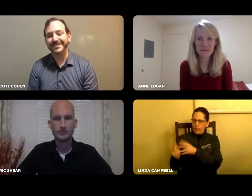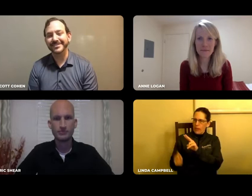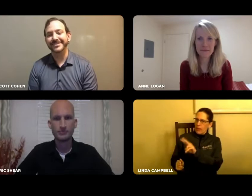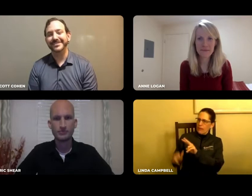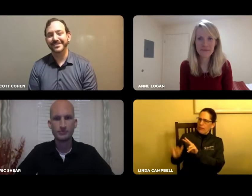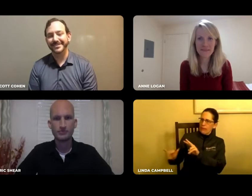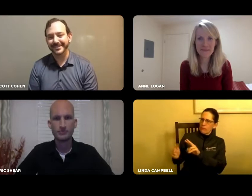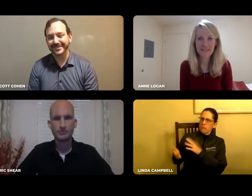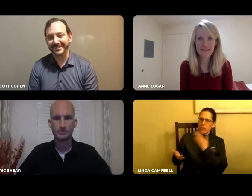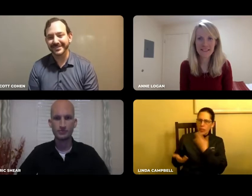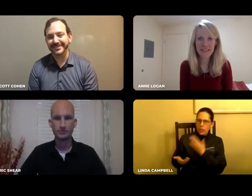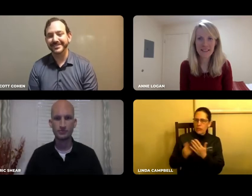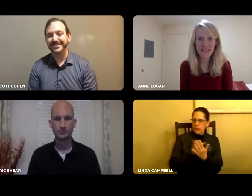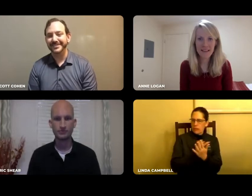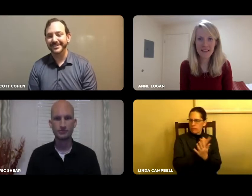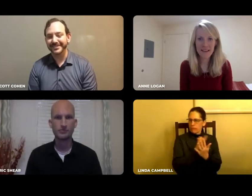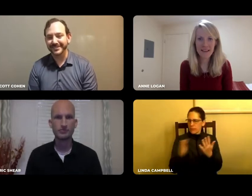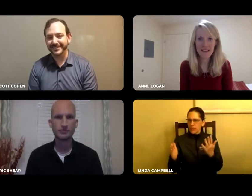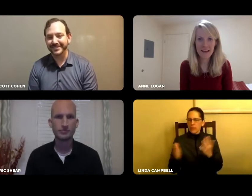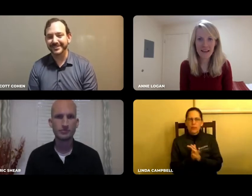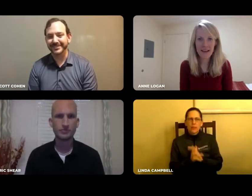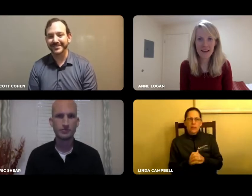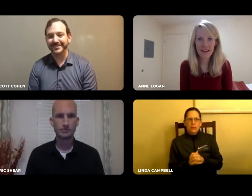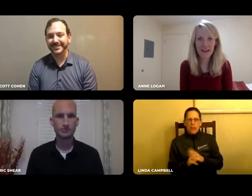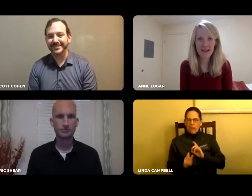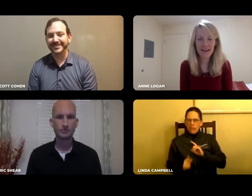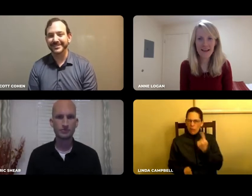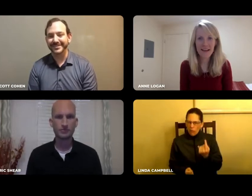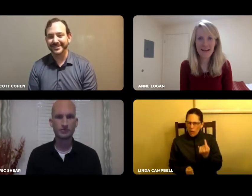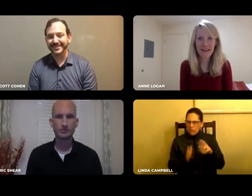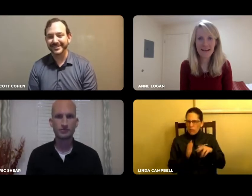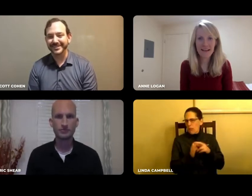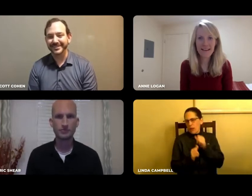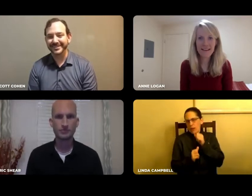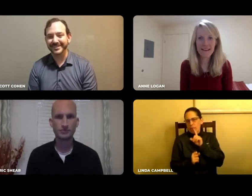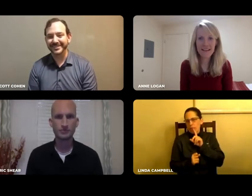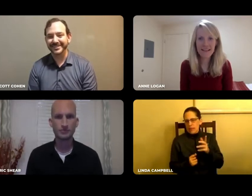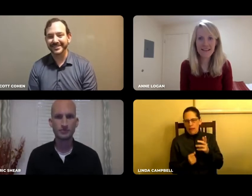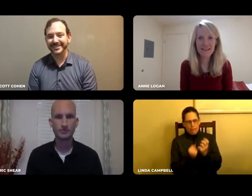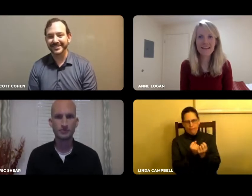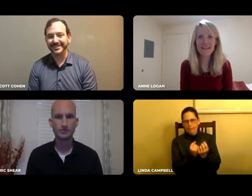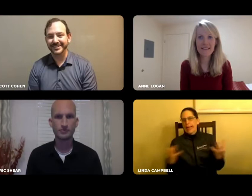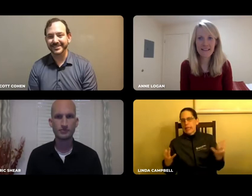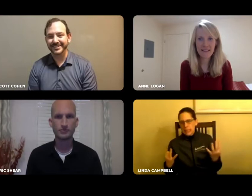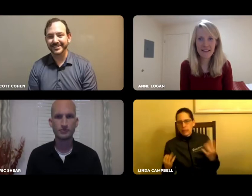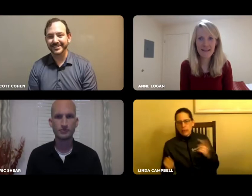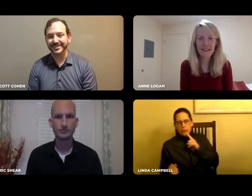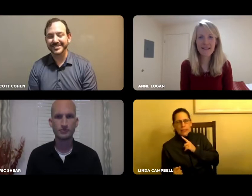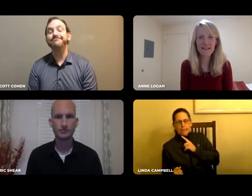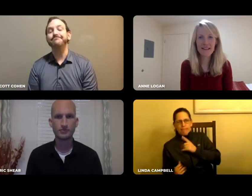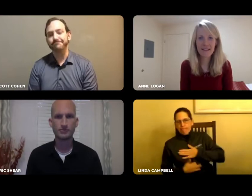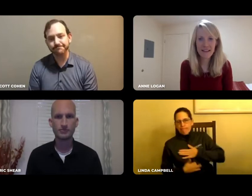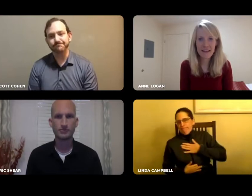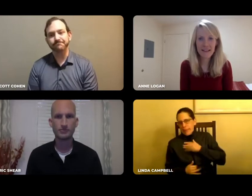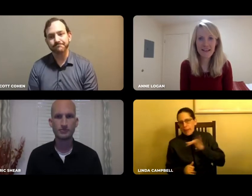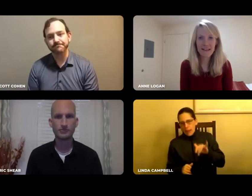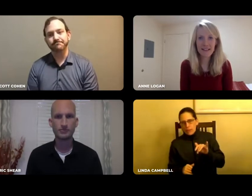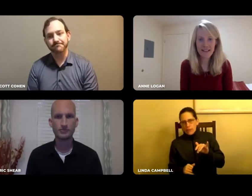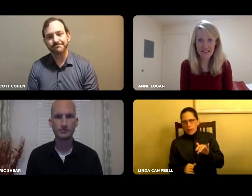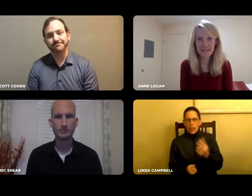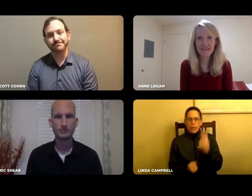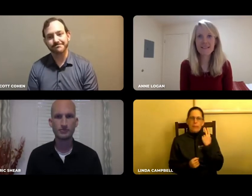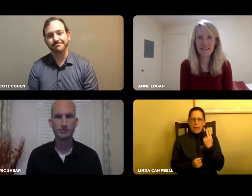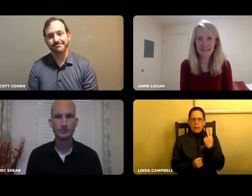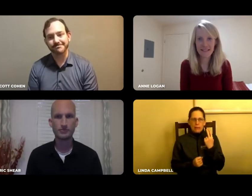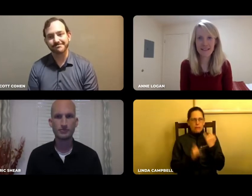From leadership or Role models I'd learn. I never had just 1 Role model but many in STEM